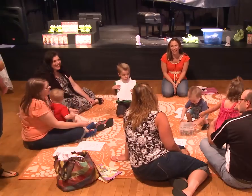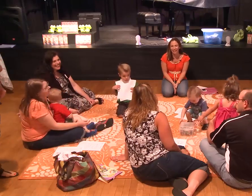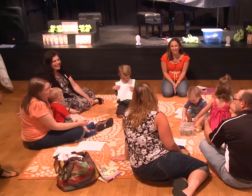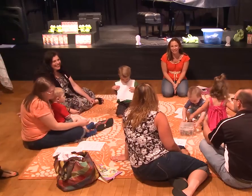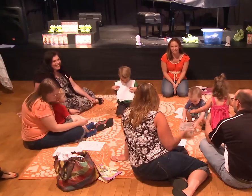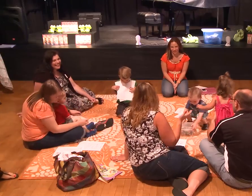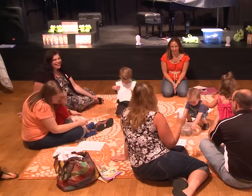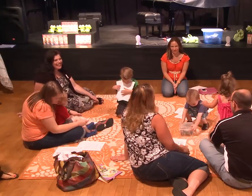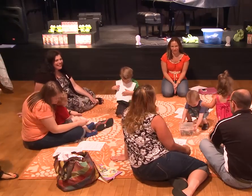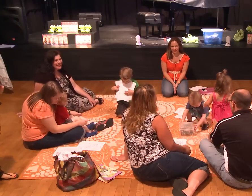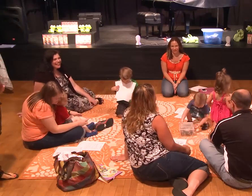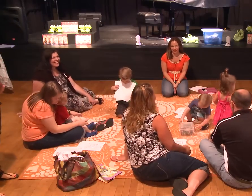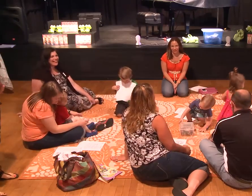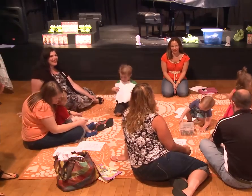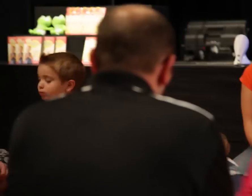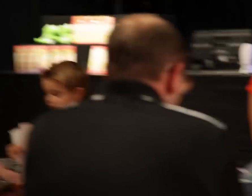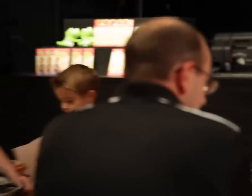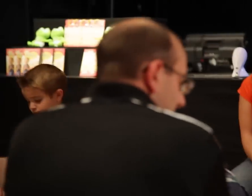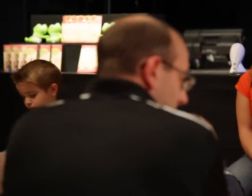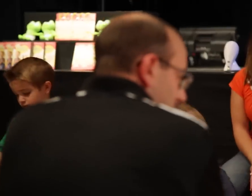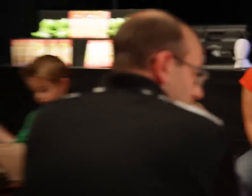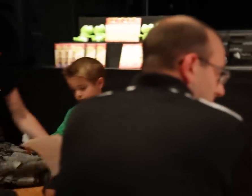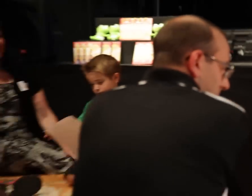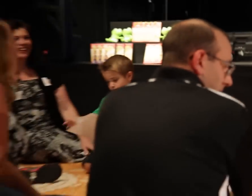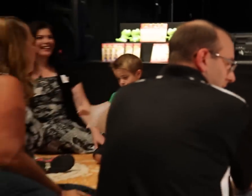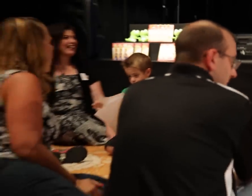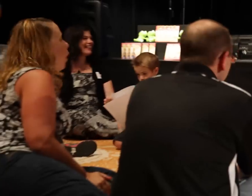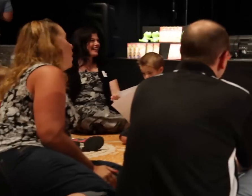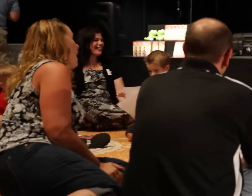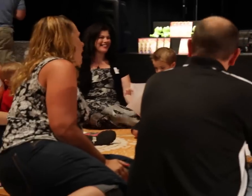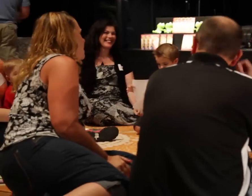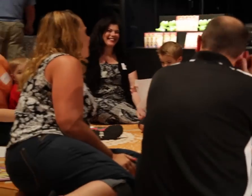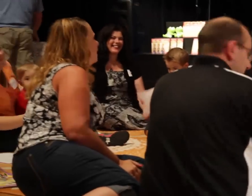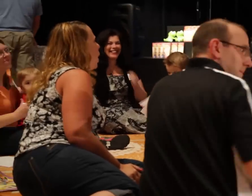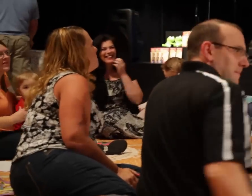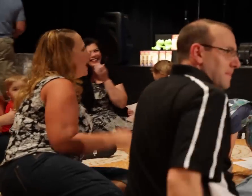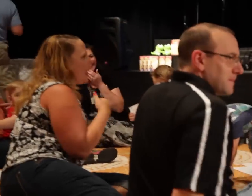At first I was skeptical like this is not going to work. "What a terrible idea! Who would do that with their child?"